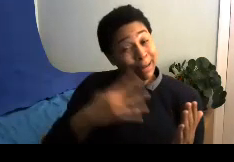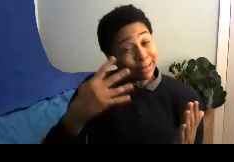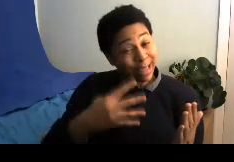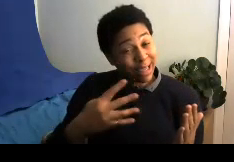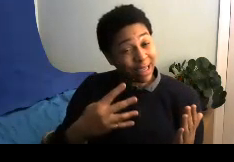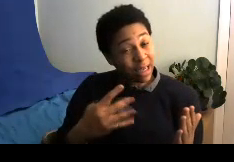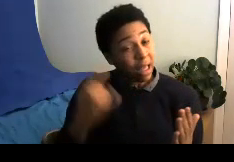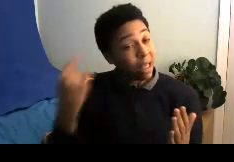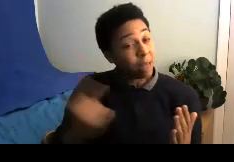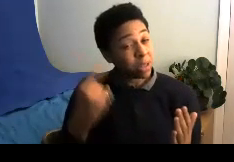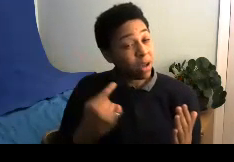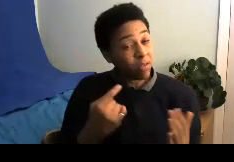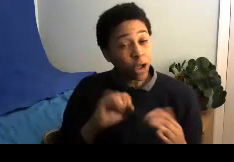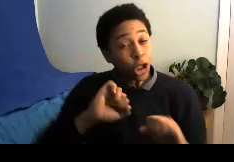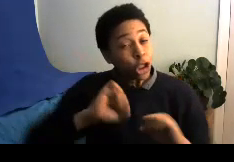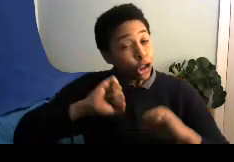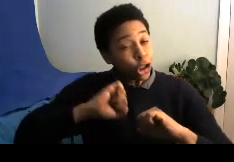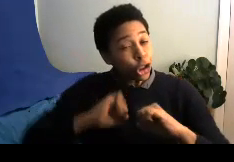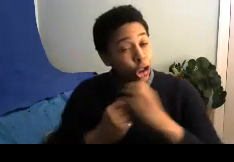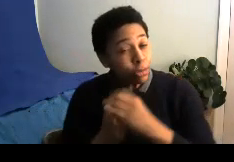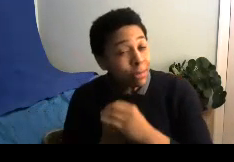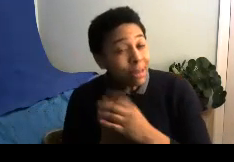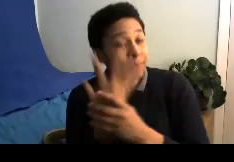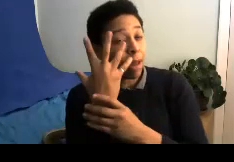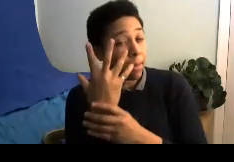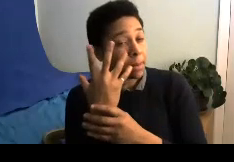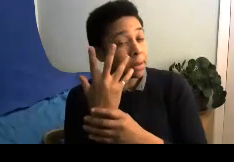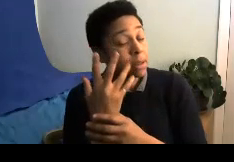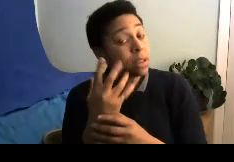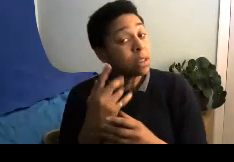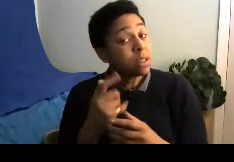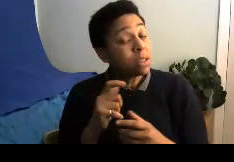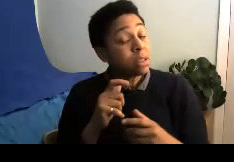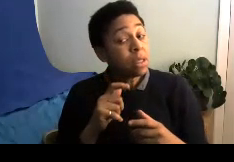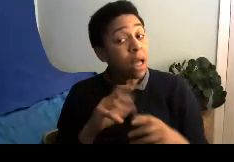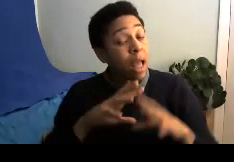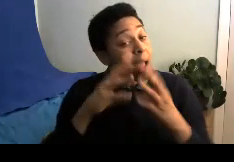Really. So, you know, everything is sort of so immediate and so